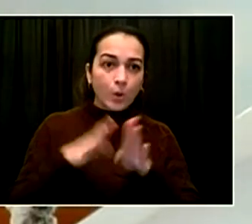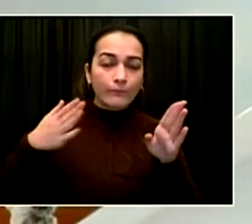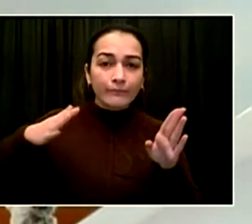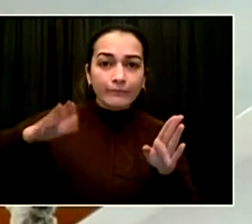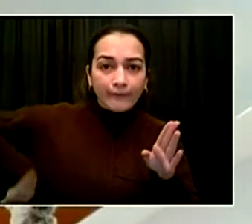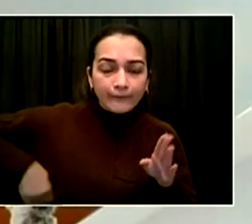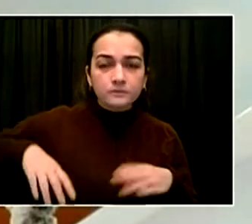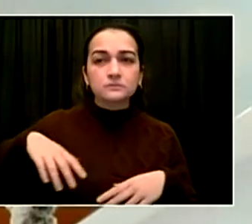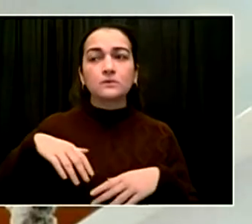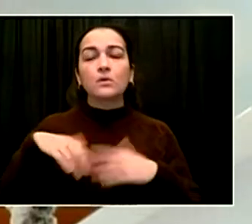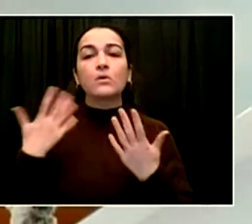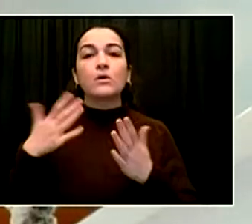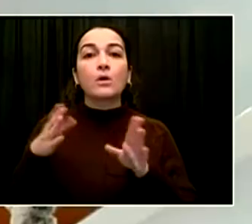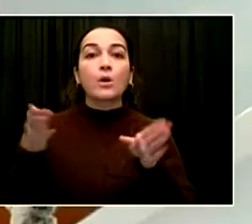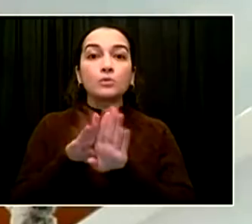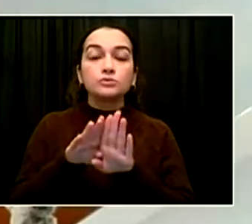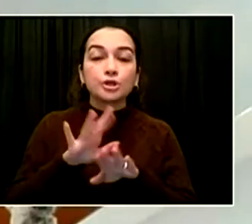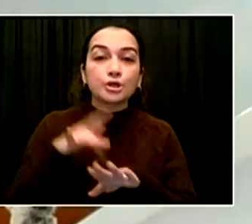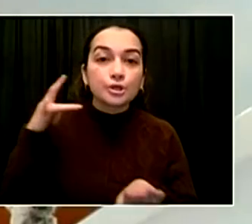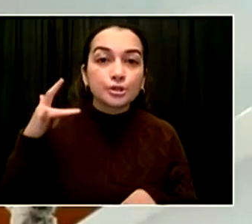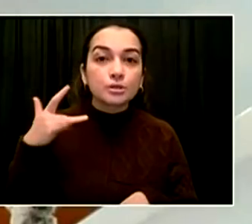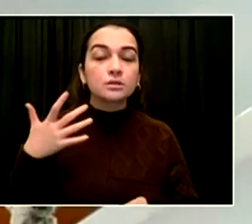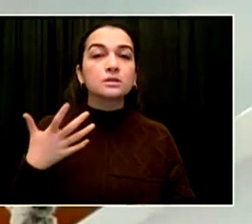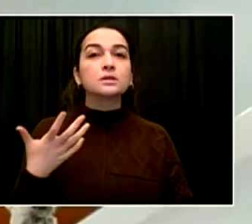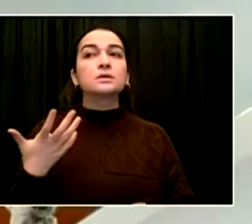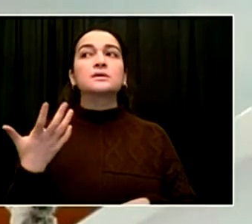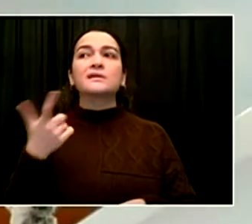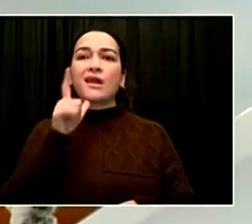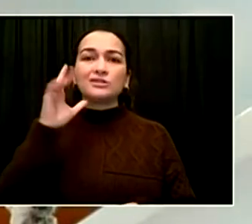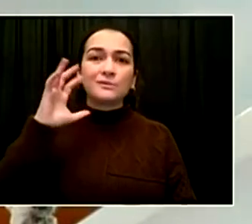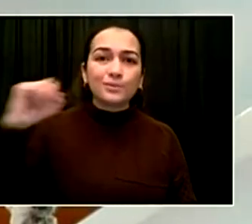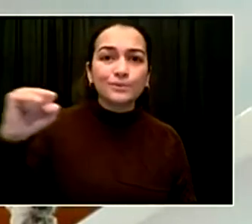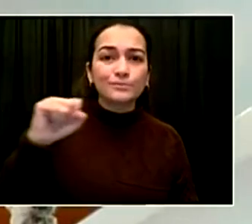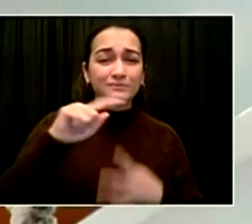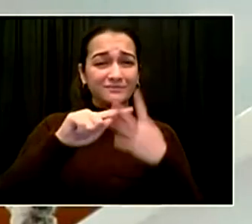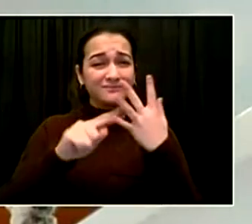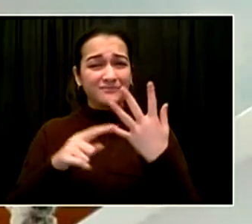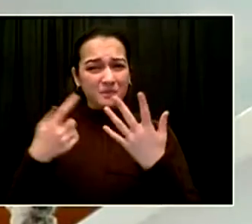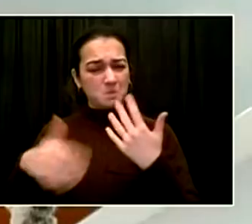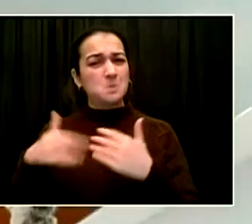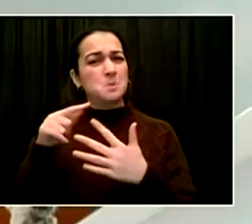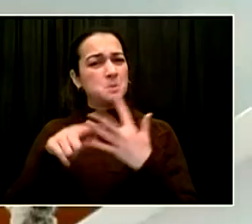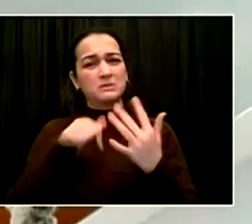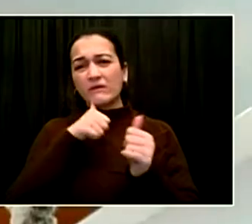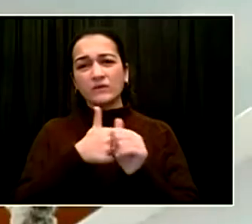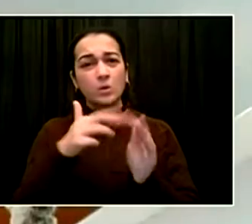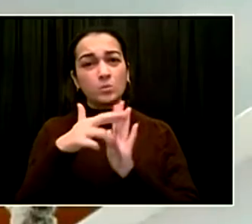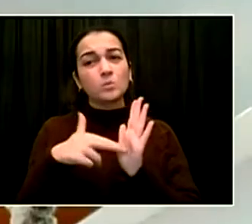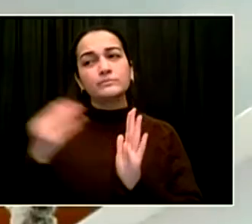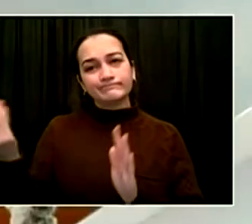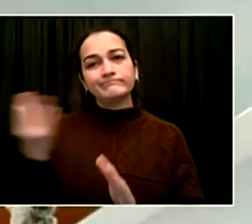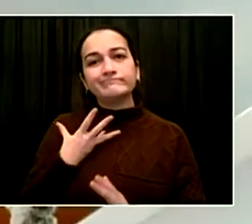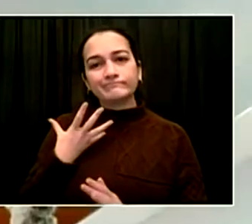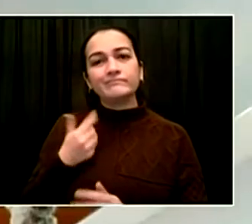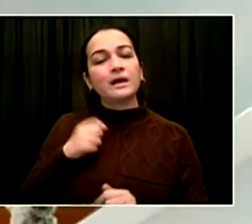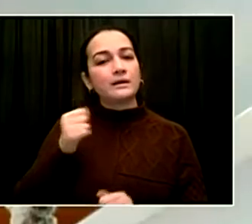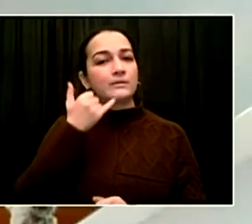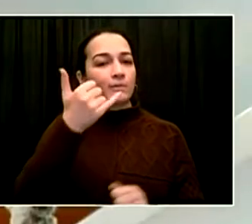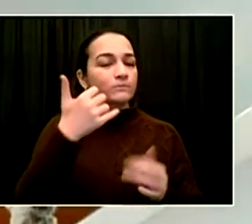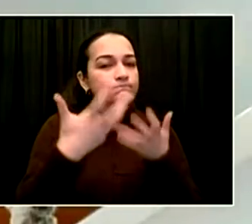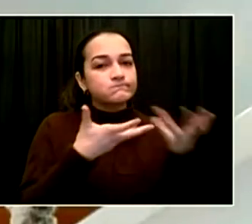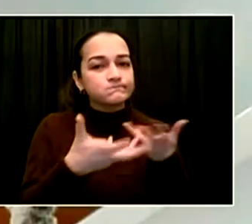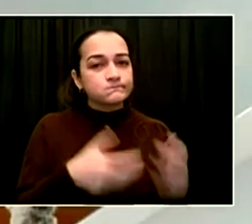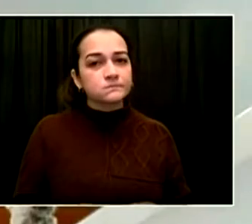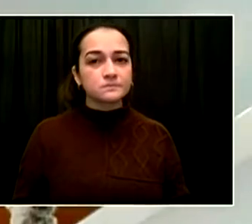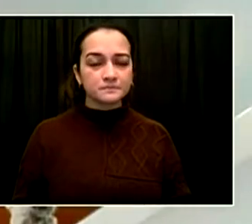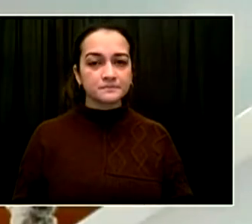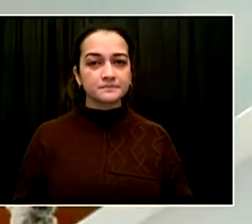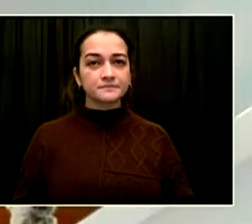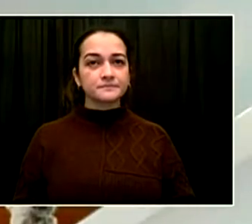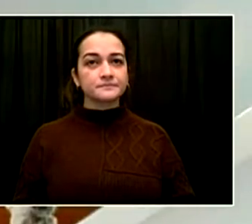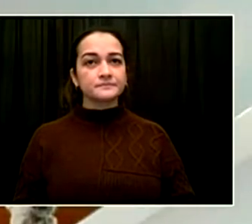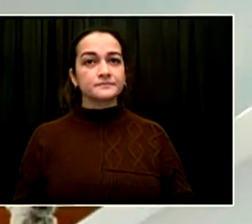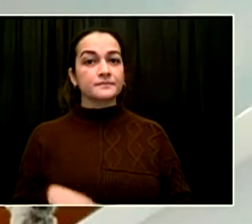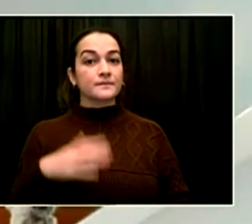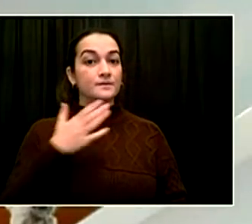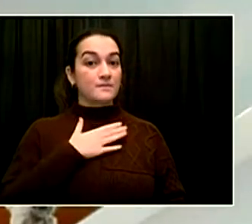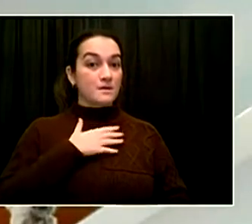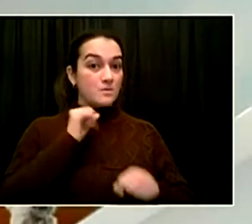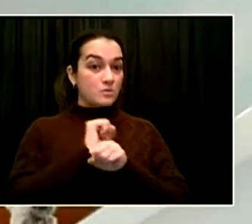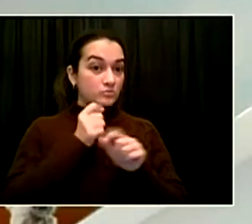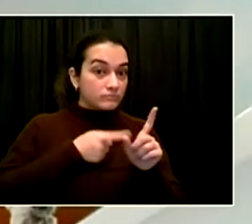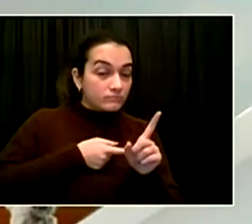GOING TO LUNCH AND WHAT THAT